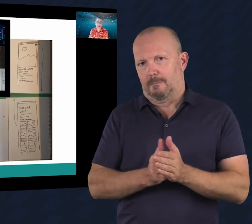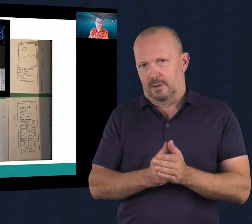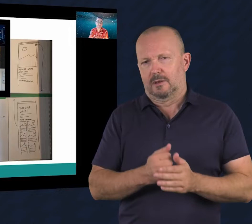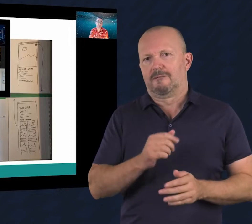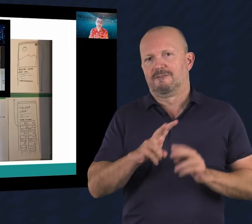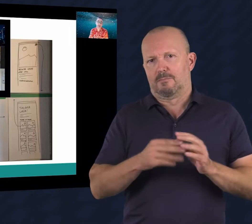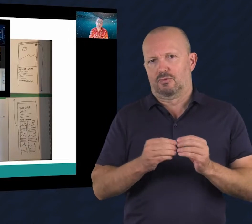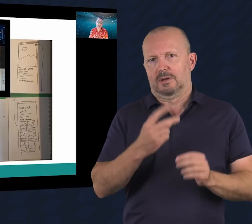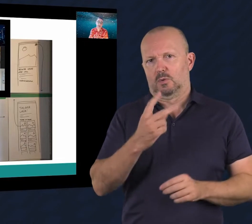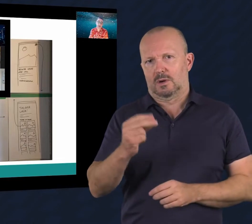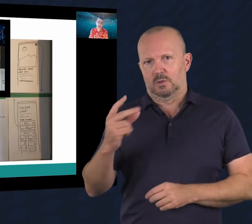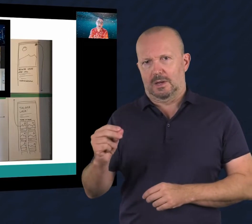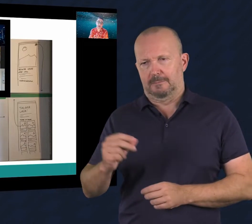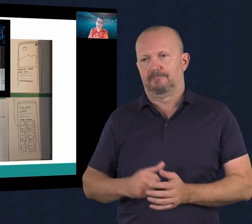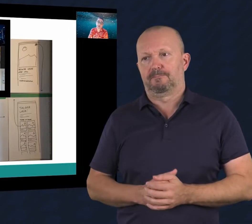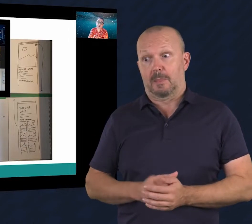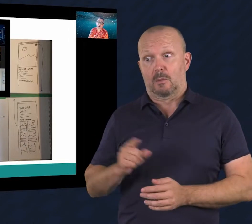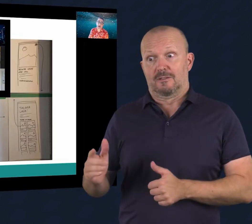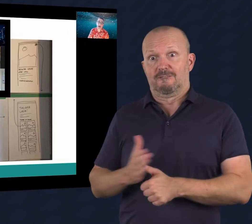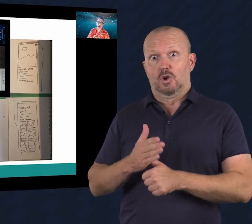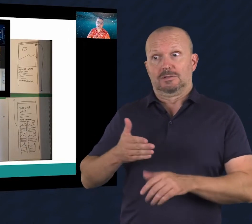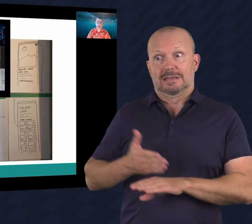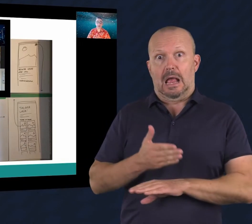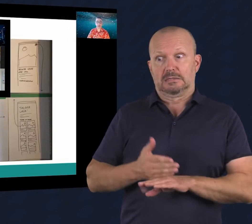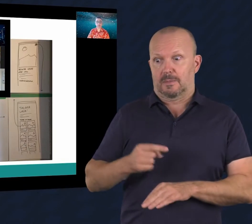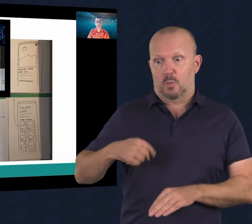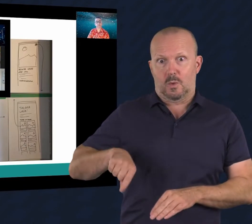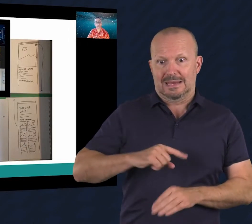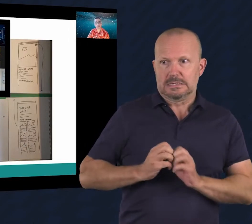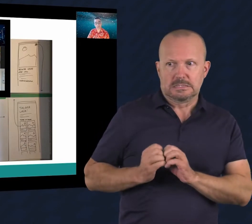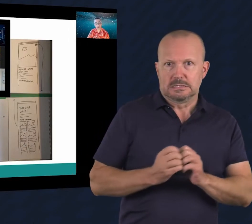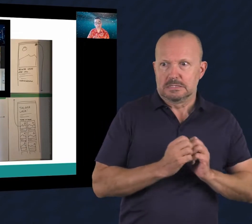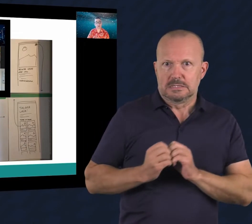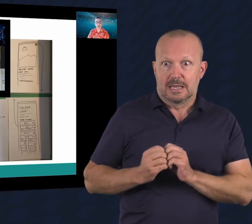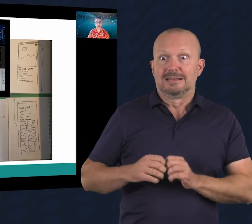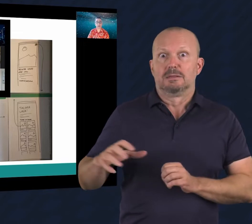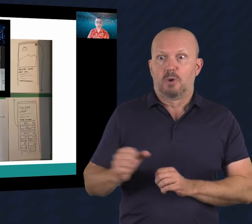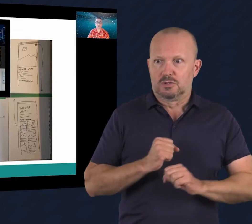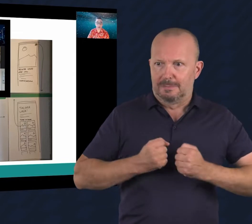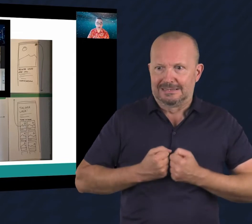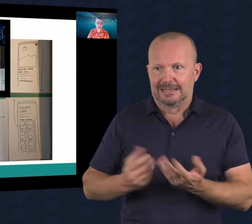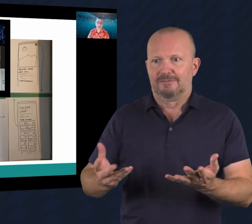That was the first task that my colleague Taputukura Raea and I set out to deliver. It was to be hosted in Tāmaki Makaurau,